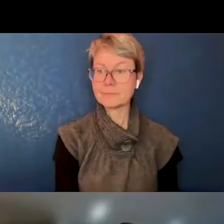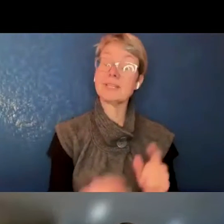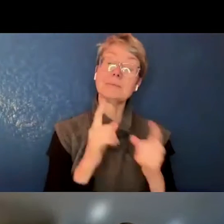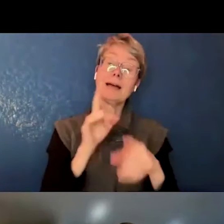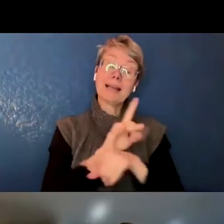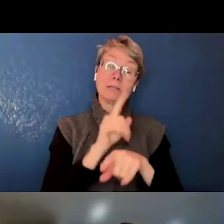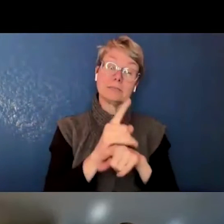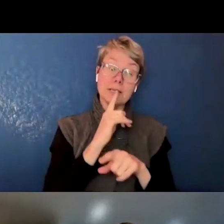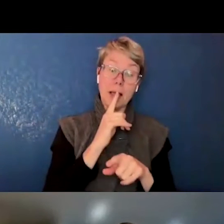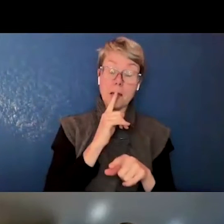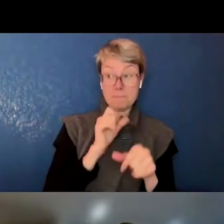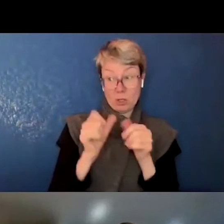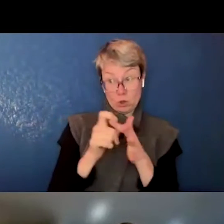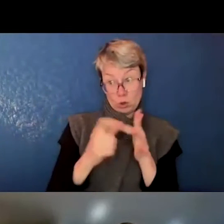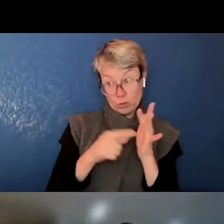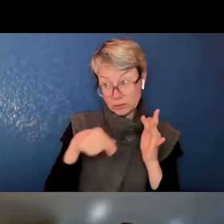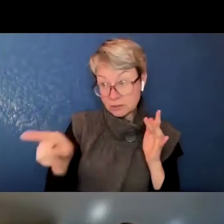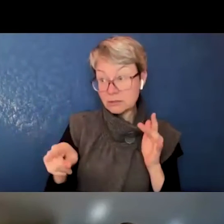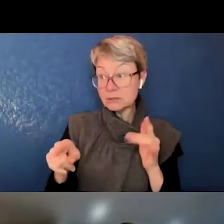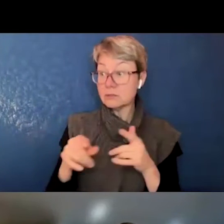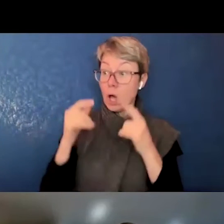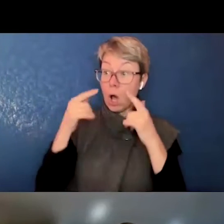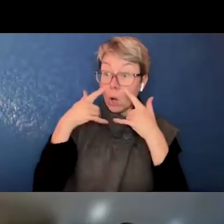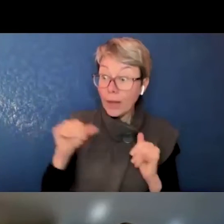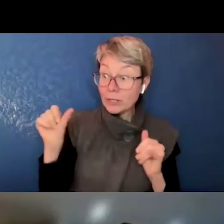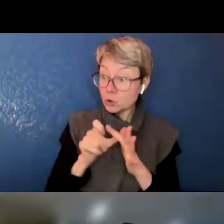lawyer should do this and there's been a reason that we've said no actually you shouldn't do that